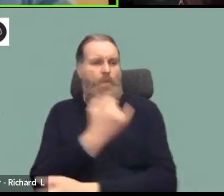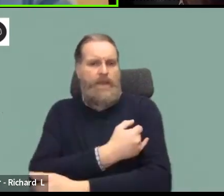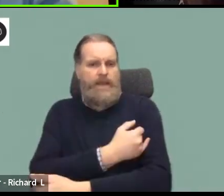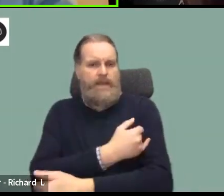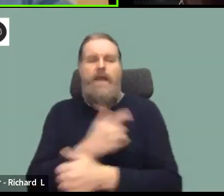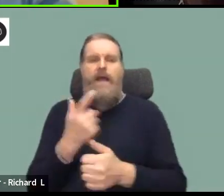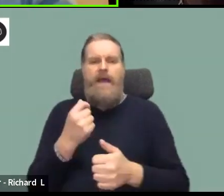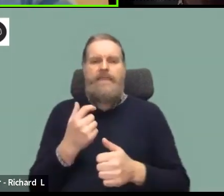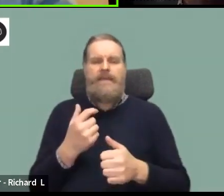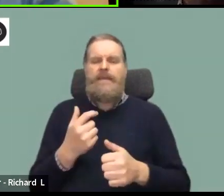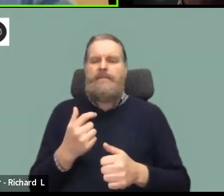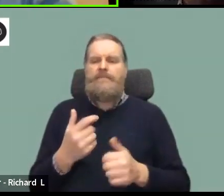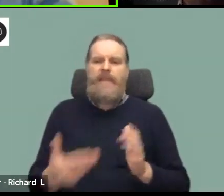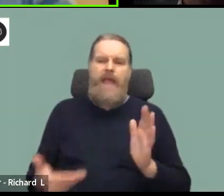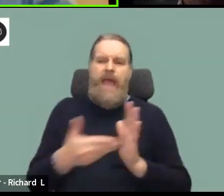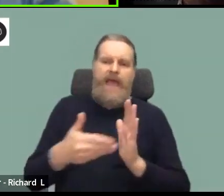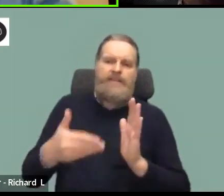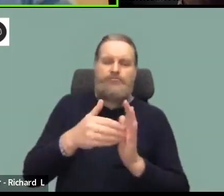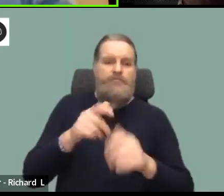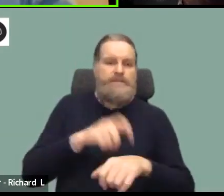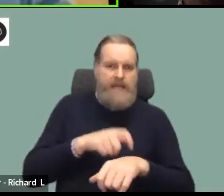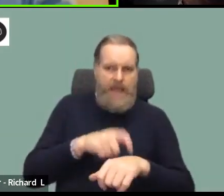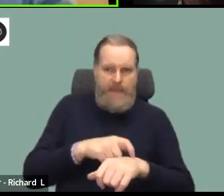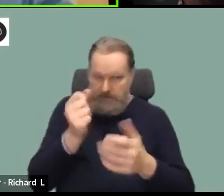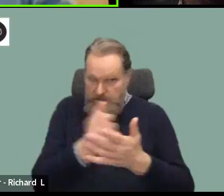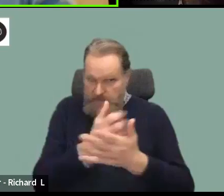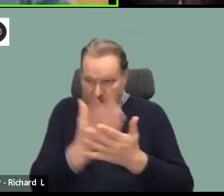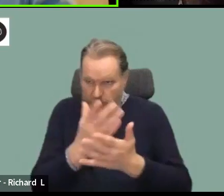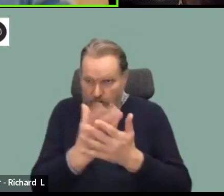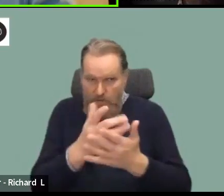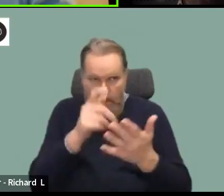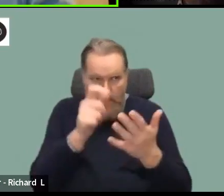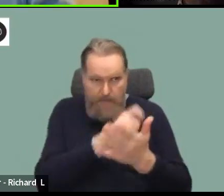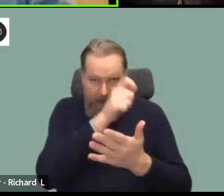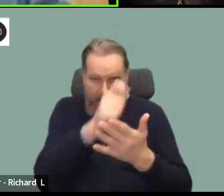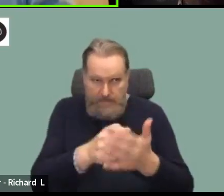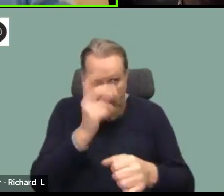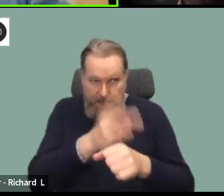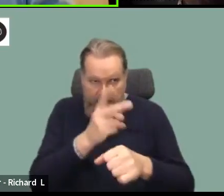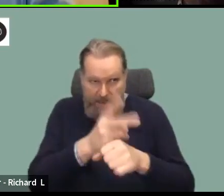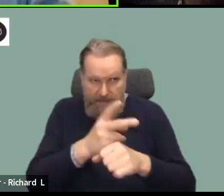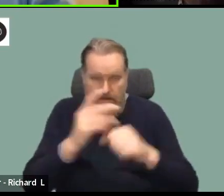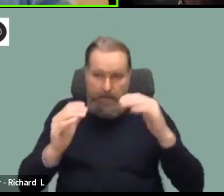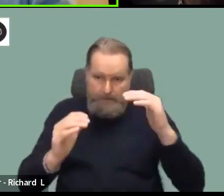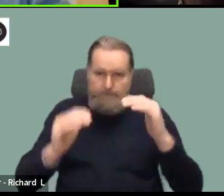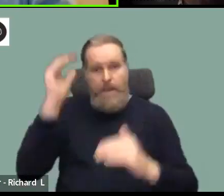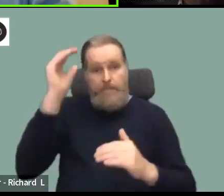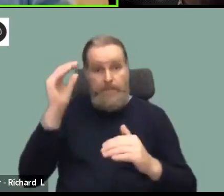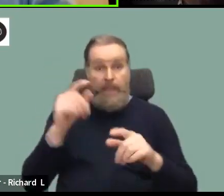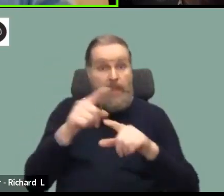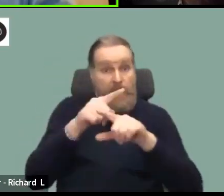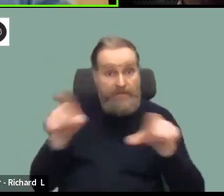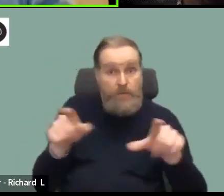it's felt his best. to just give to just give ourselves a few extra to just give ourselves a few extra weeks to make sure that we smash it and I just want to say to anyone on from Hmm